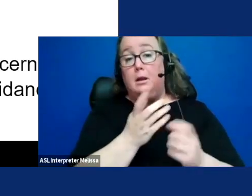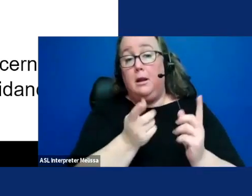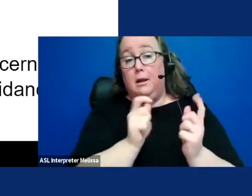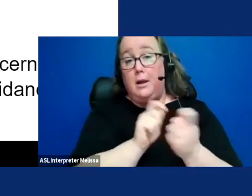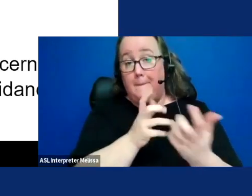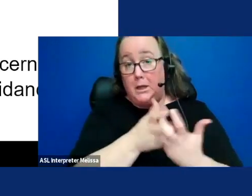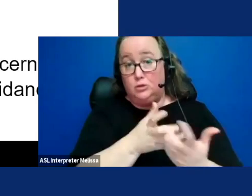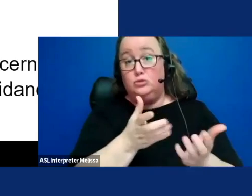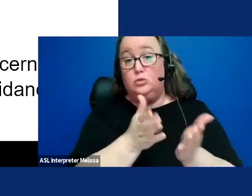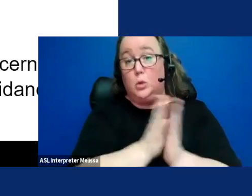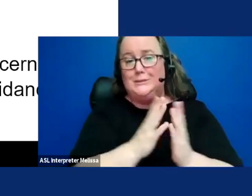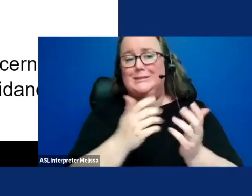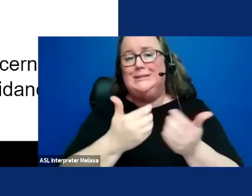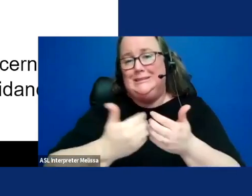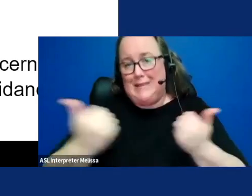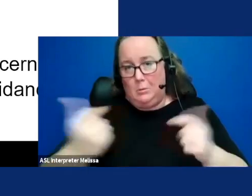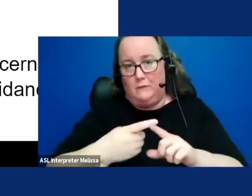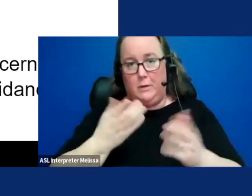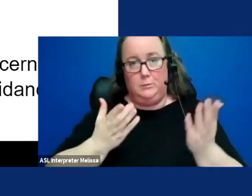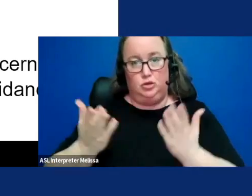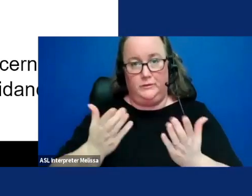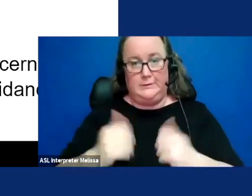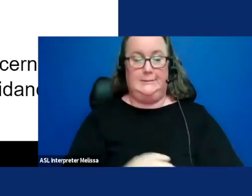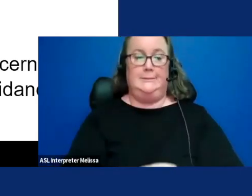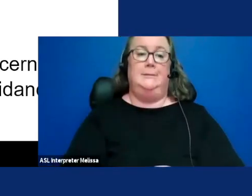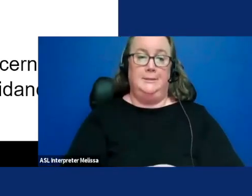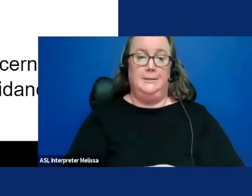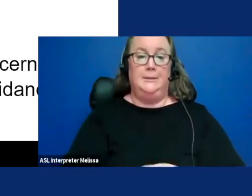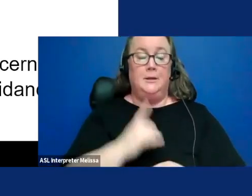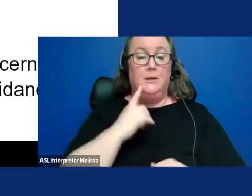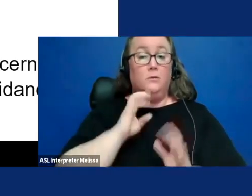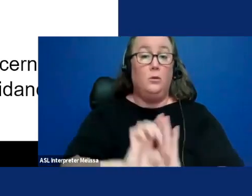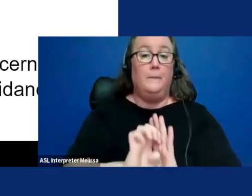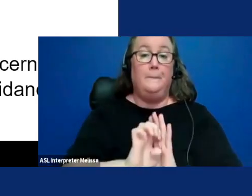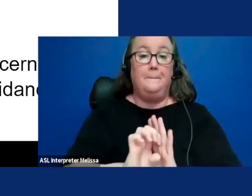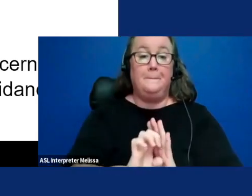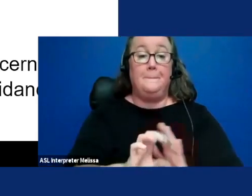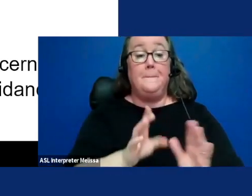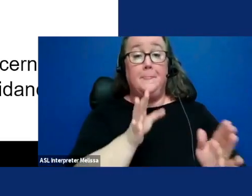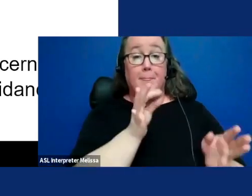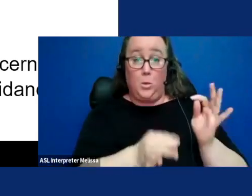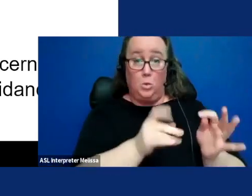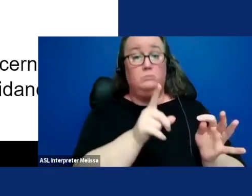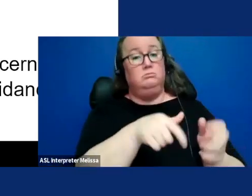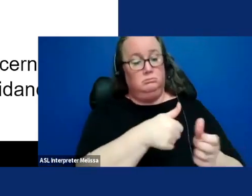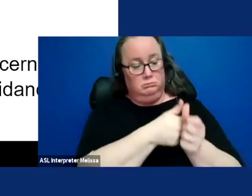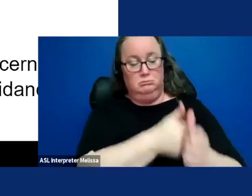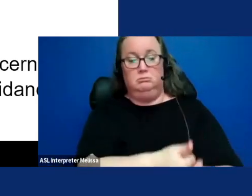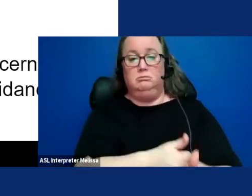For example, Courts are required to follow Title II of the ADA and 504,